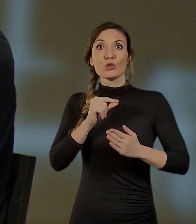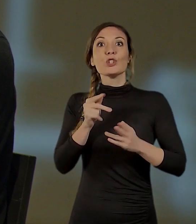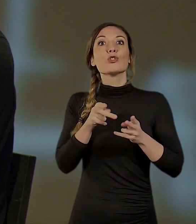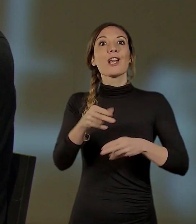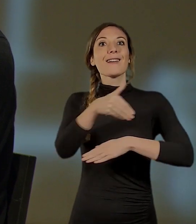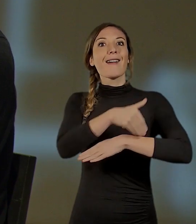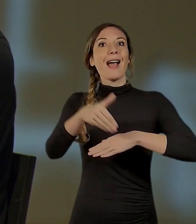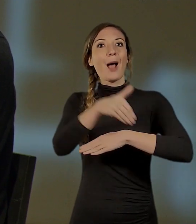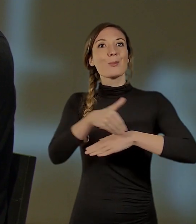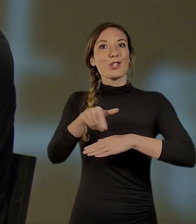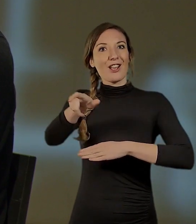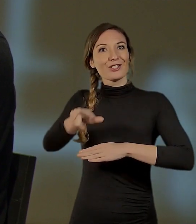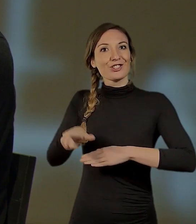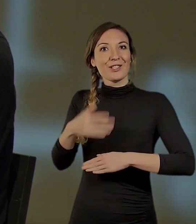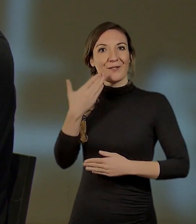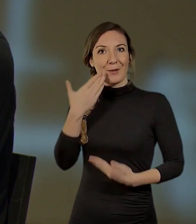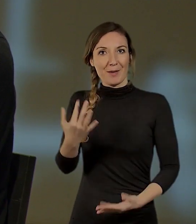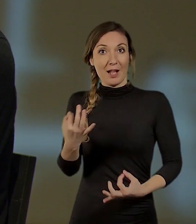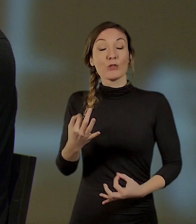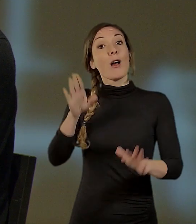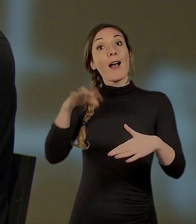They try to connect with their surroundings.